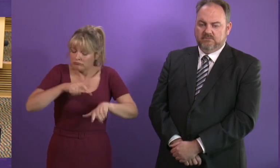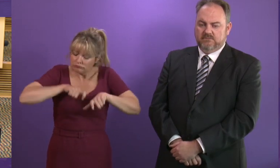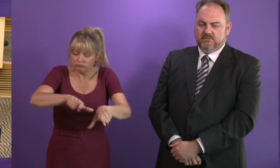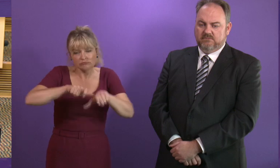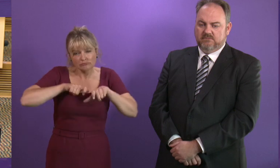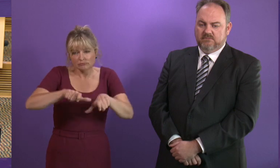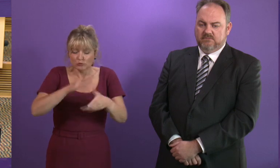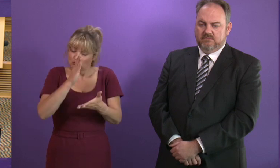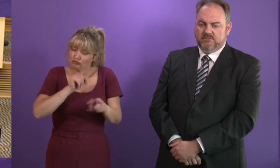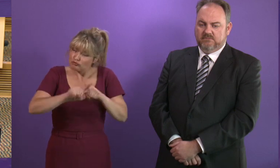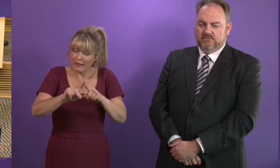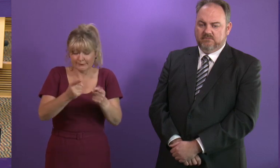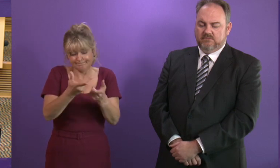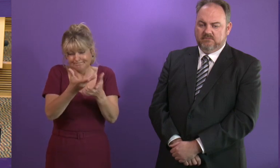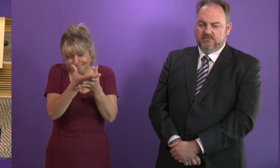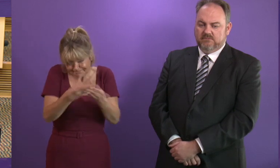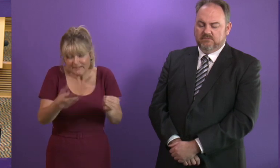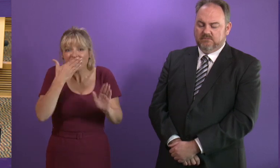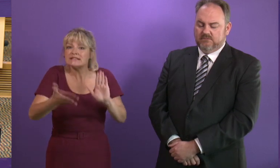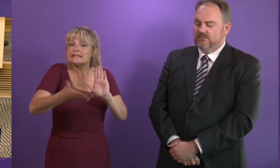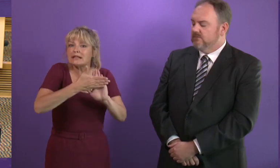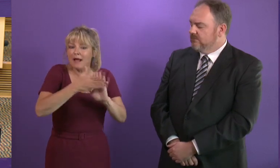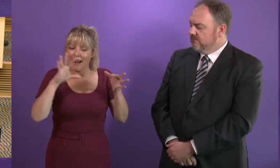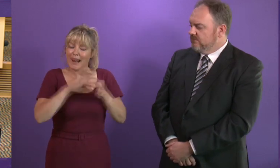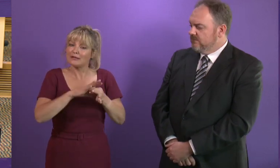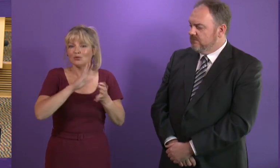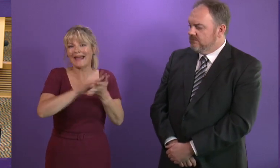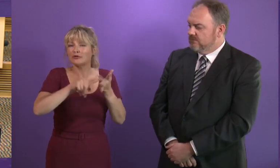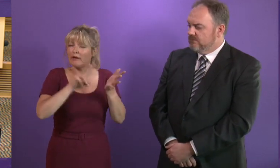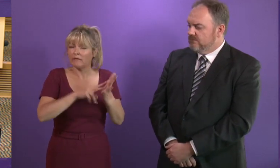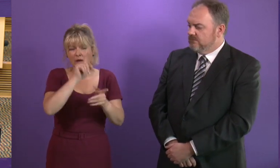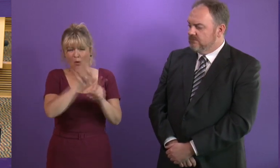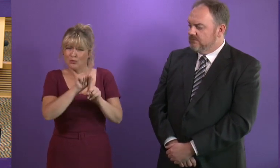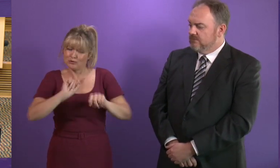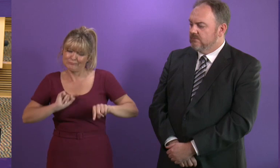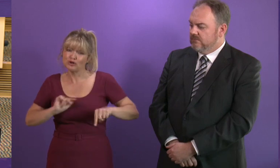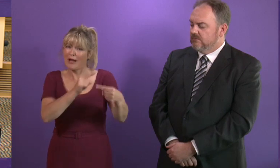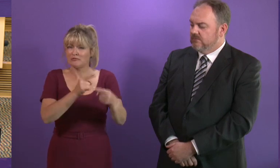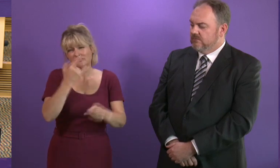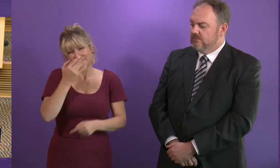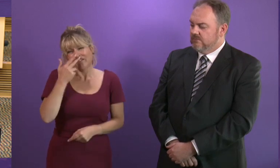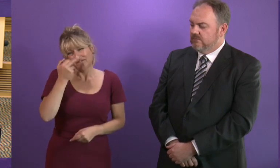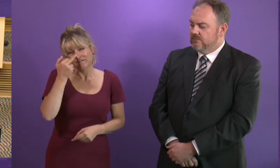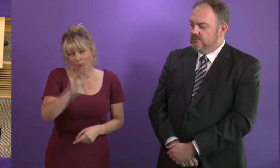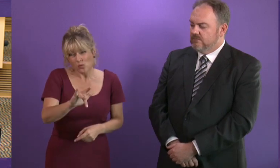the stigma around the virus and to tackle the false myths and prejudices that, sadly, still surround it. Brian Whittle: